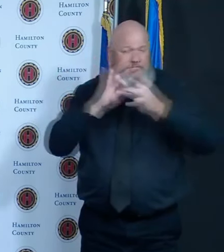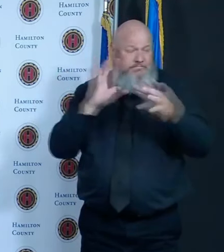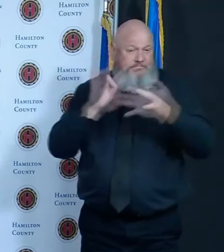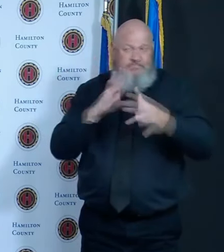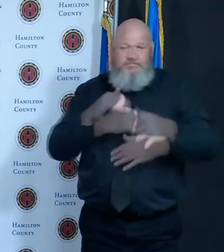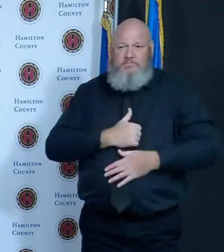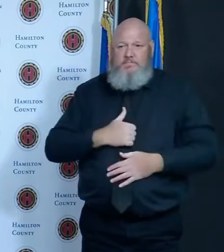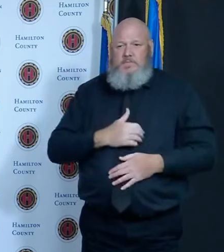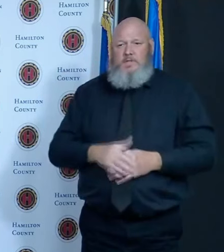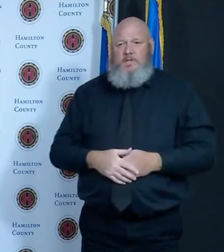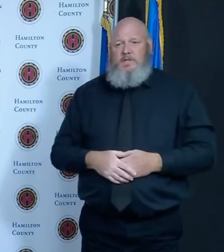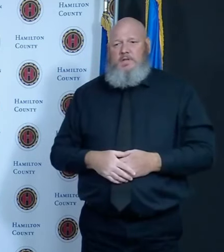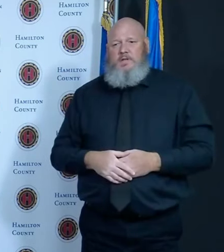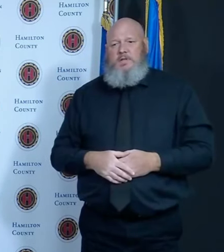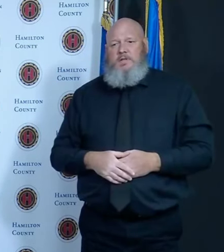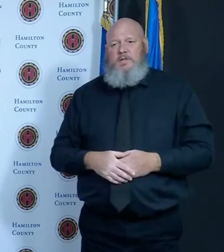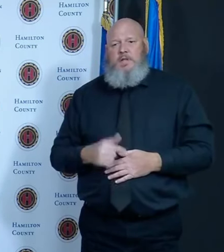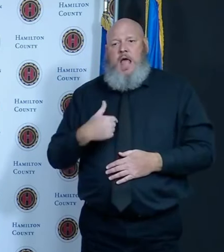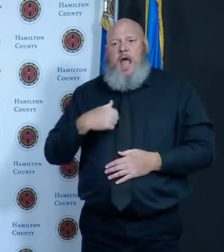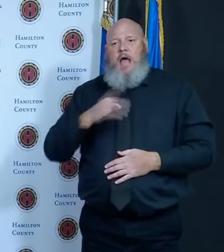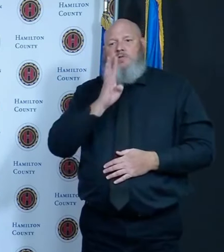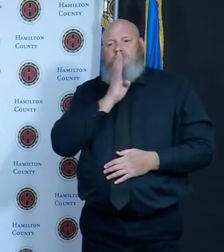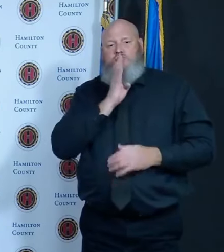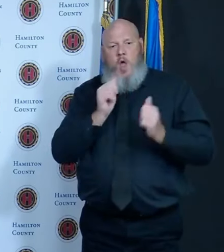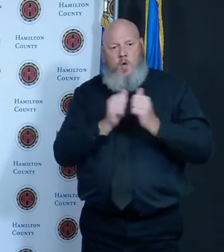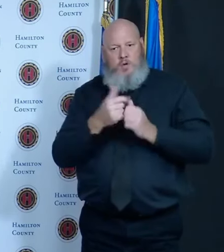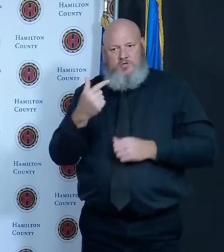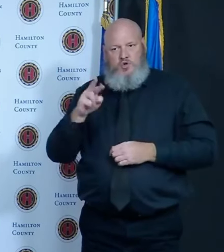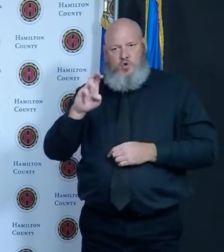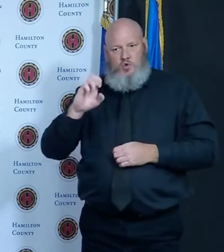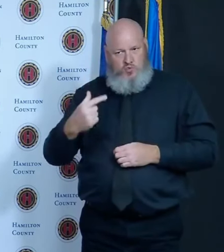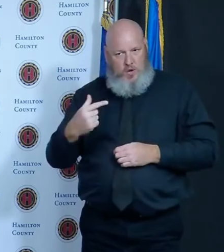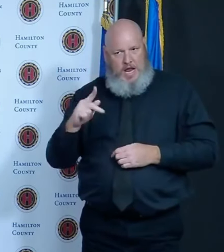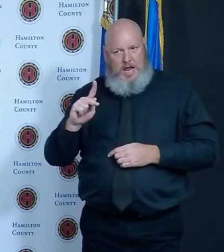to Greg Kesterman the Commissioner of Health this morning and so the